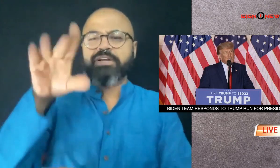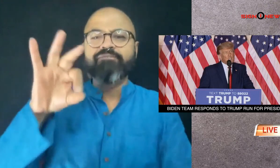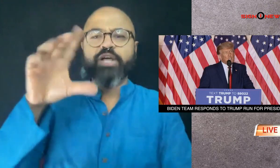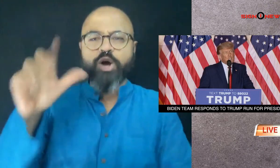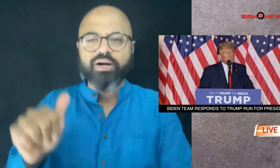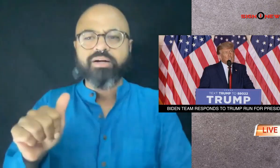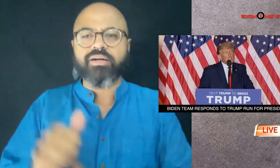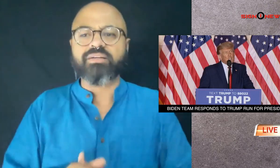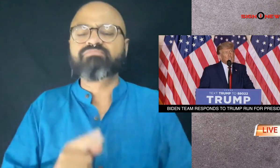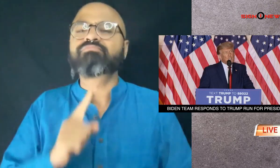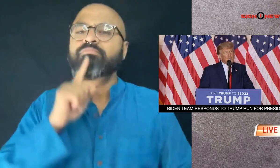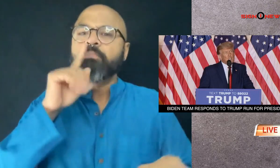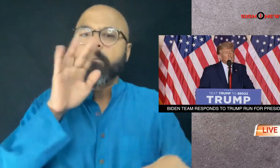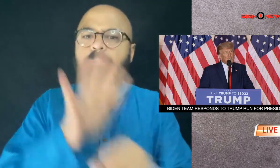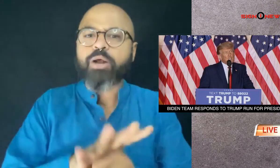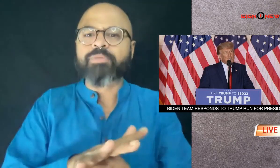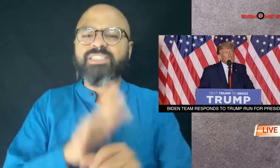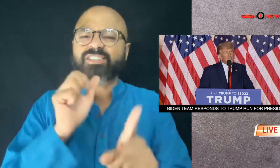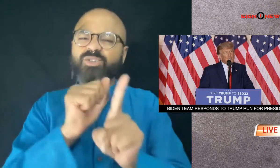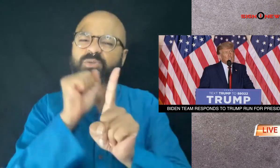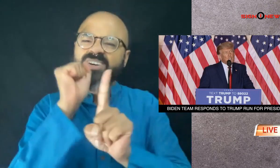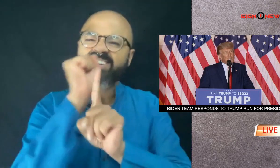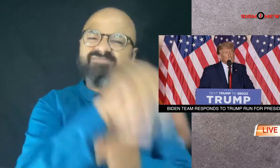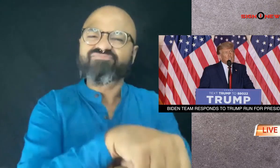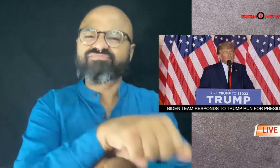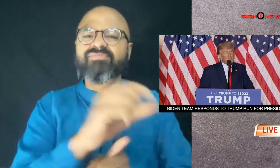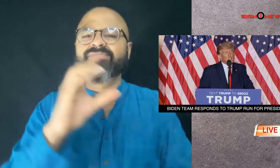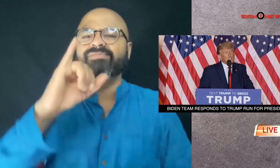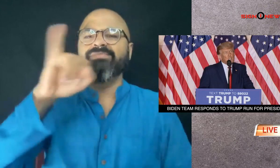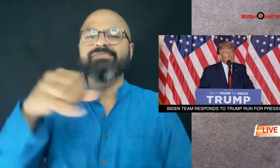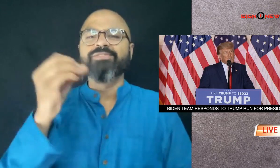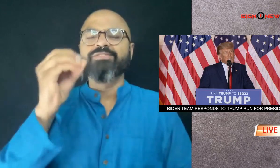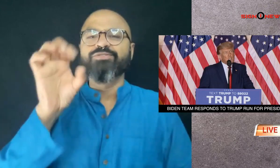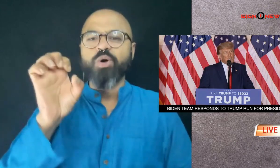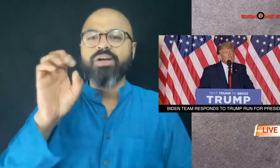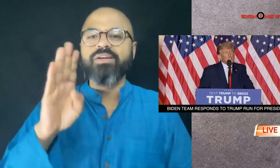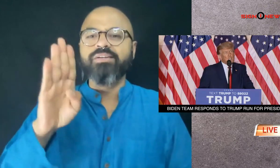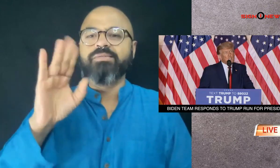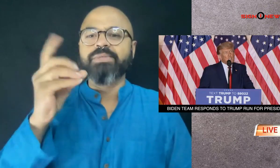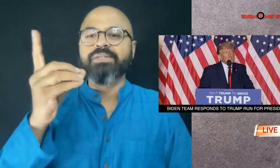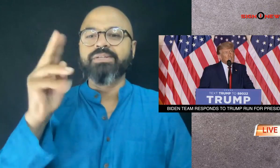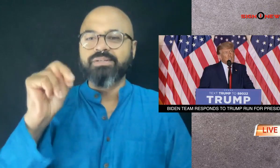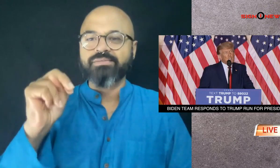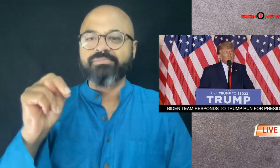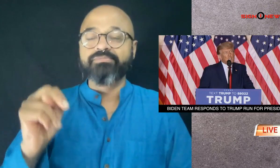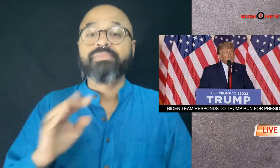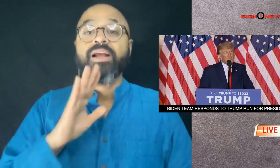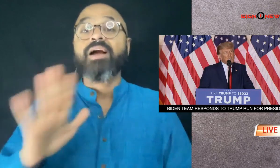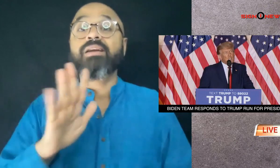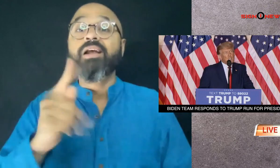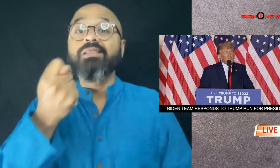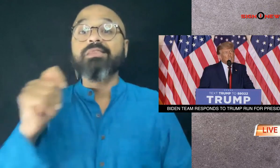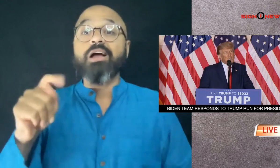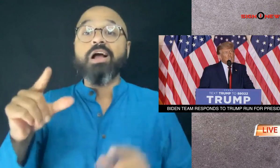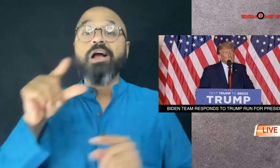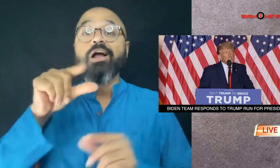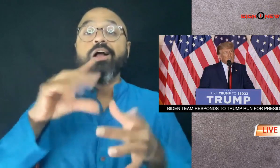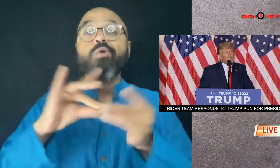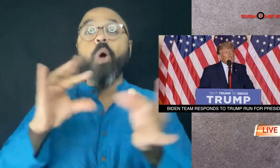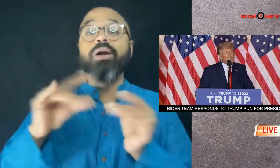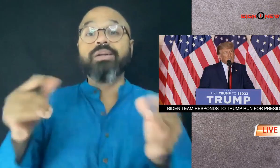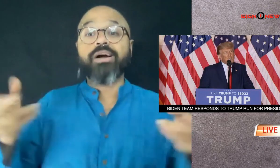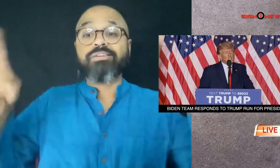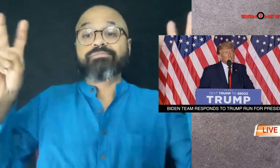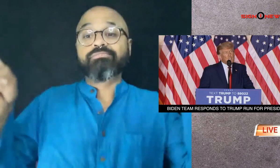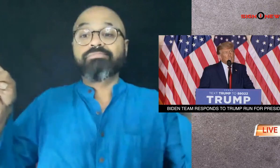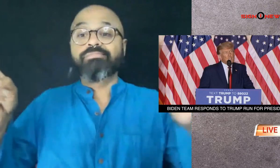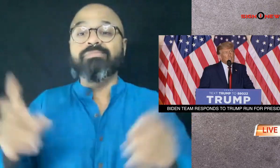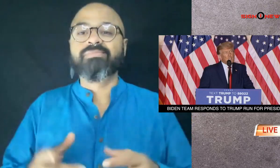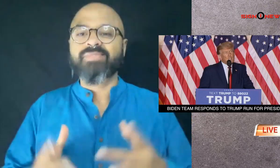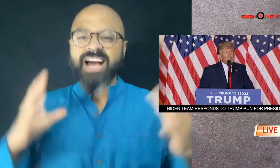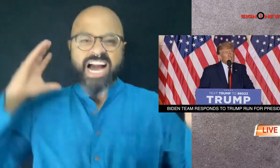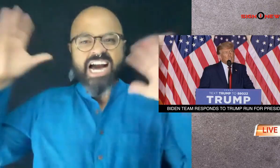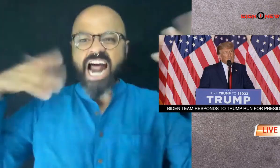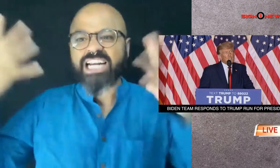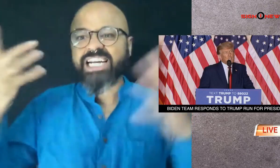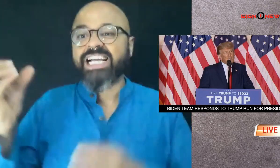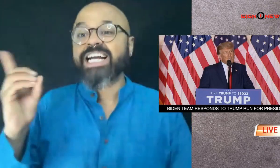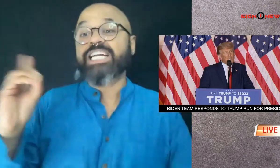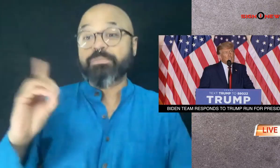Florida promising to defeat Joe Biden and quote radical Democrats with his America first